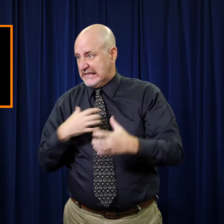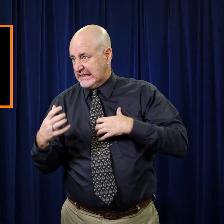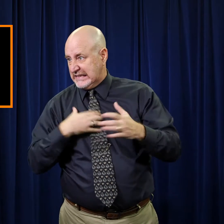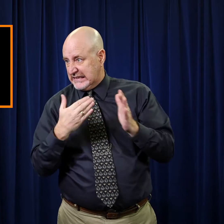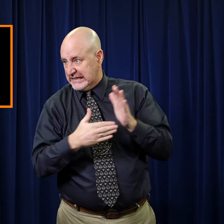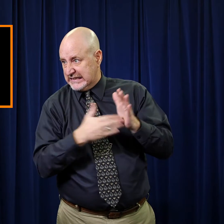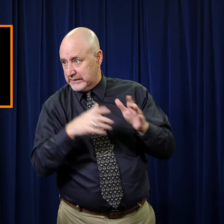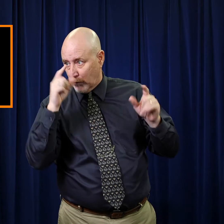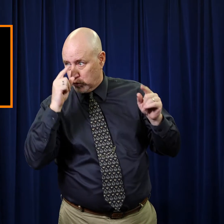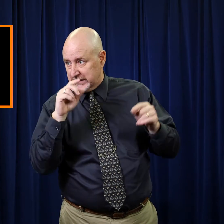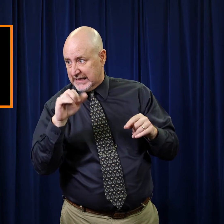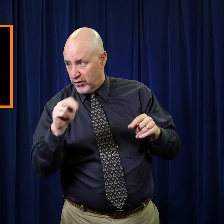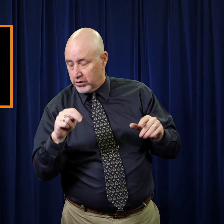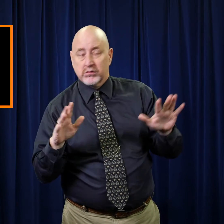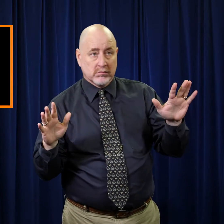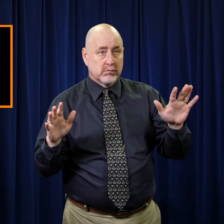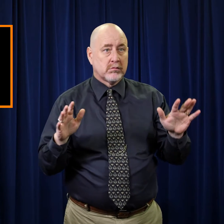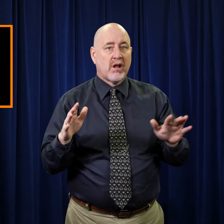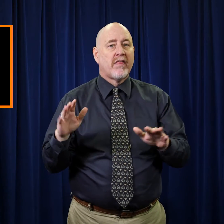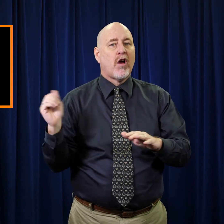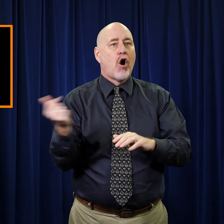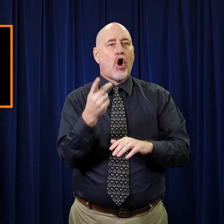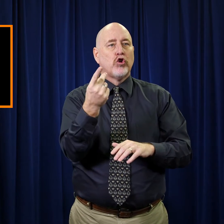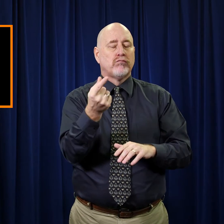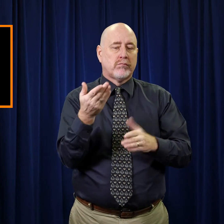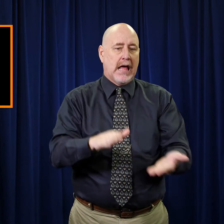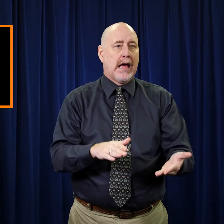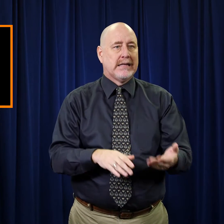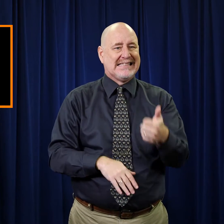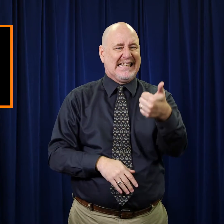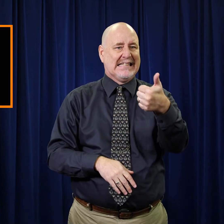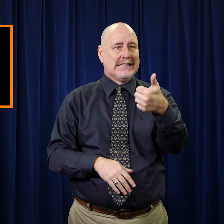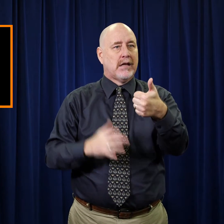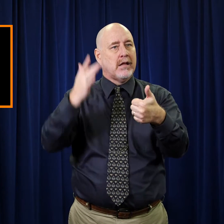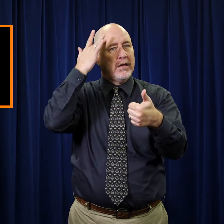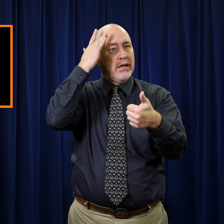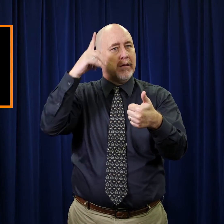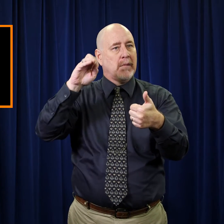congregation complain against Moses and Aaron, they died right then by the